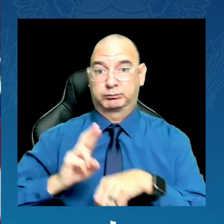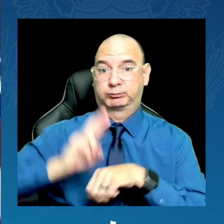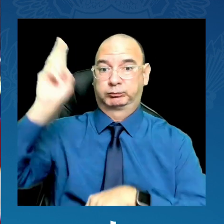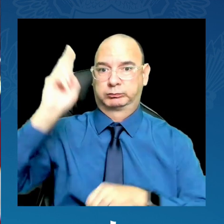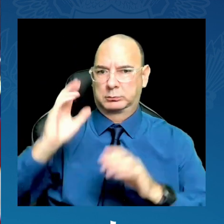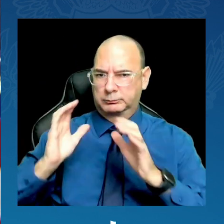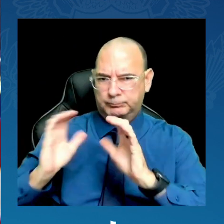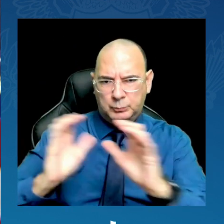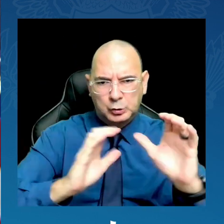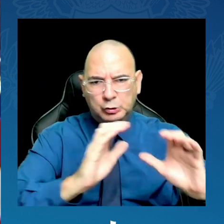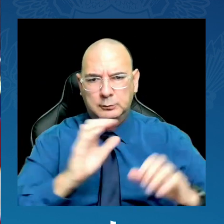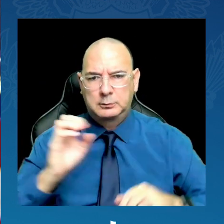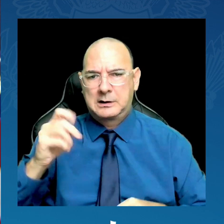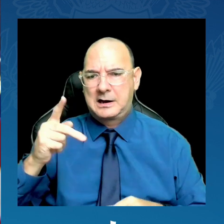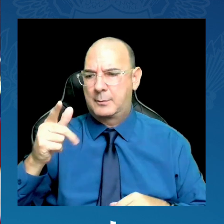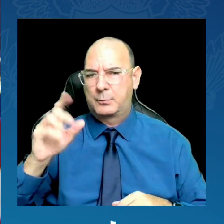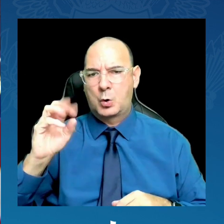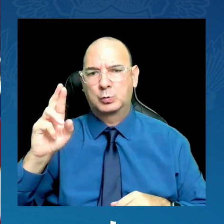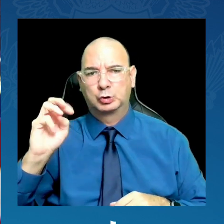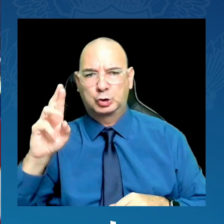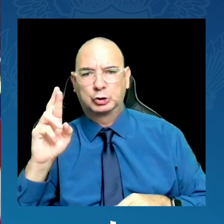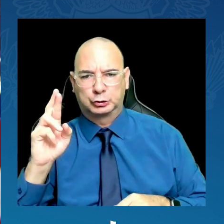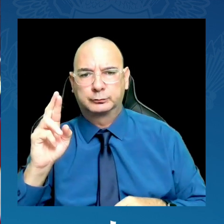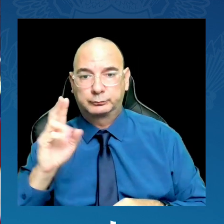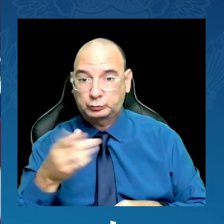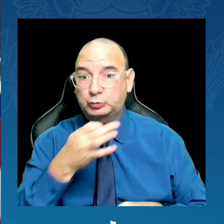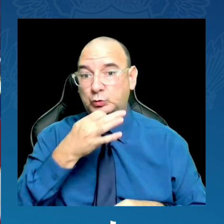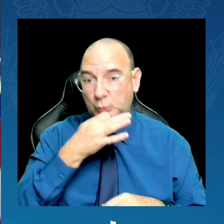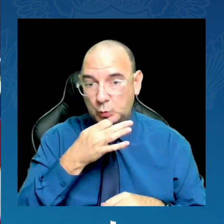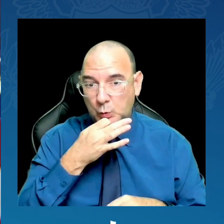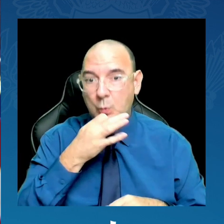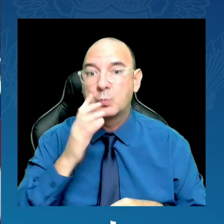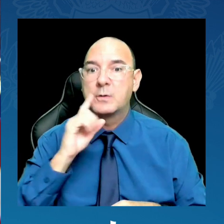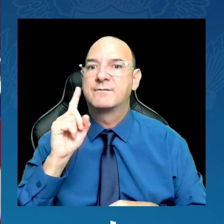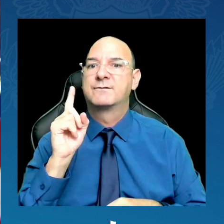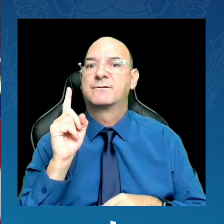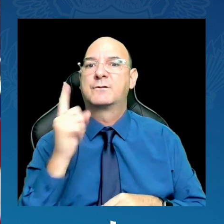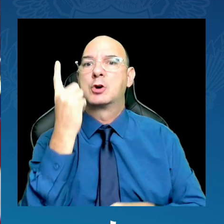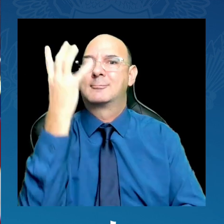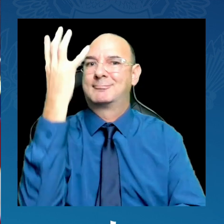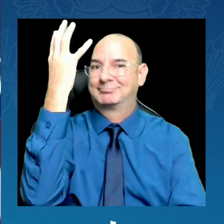Soon, for the first time in half a century, America will go back to the Moon.